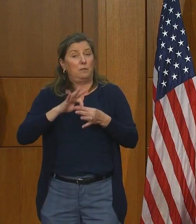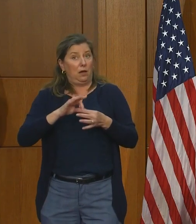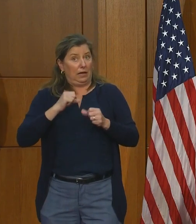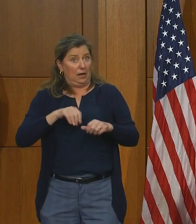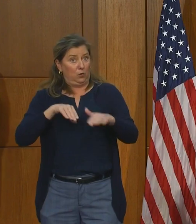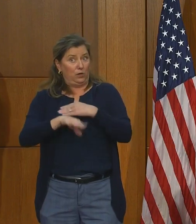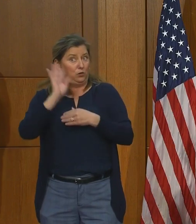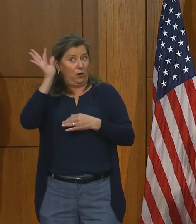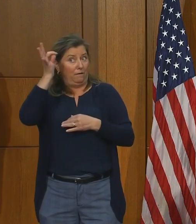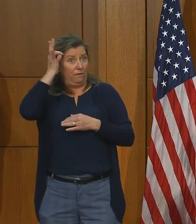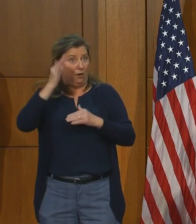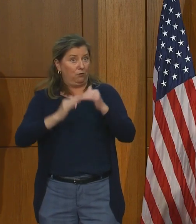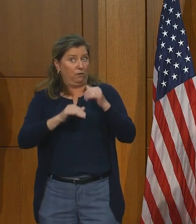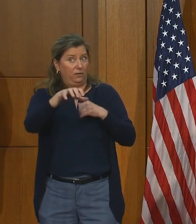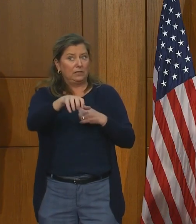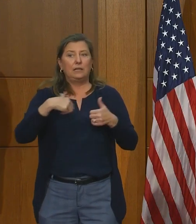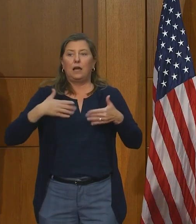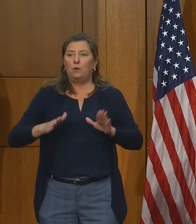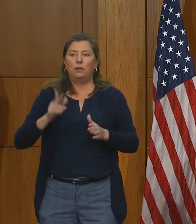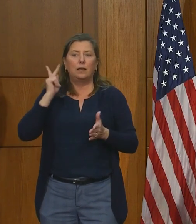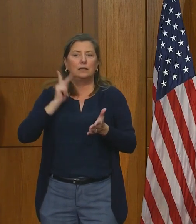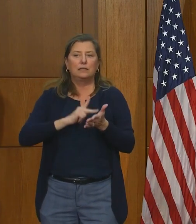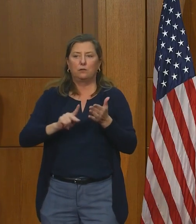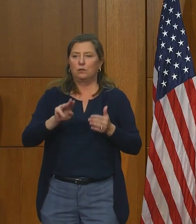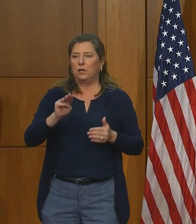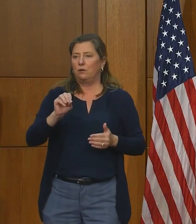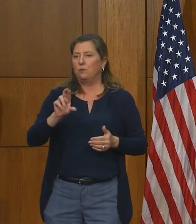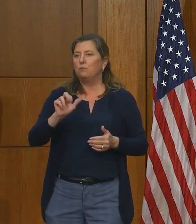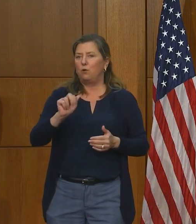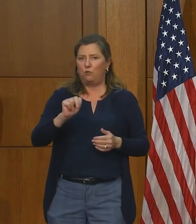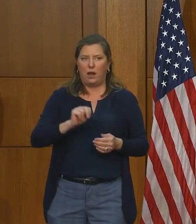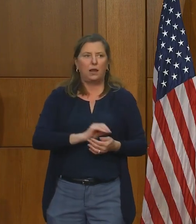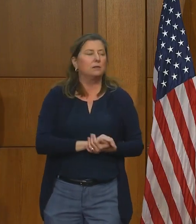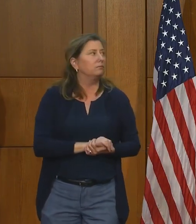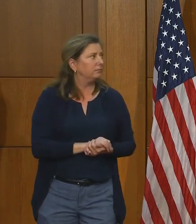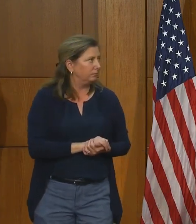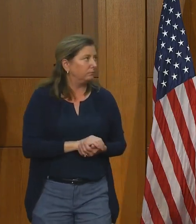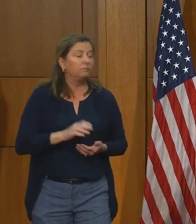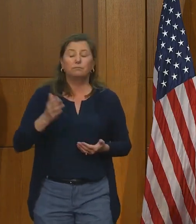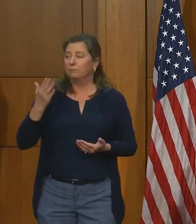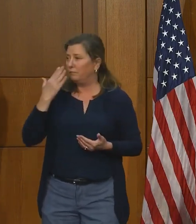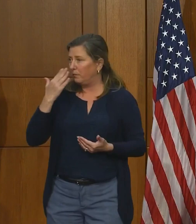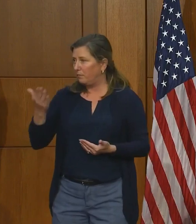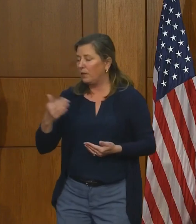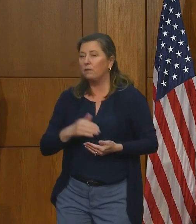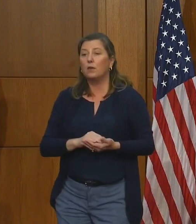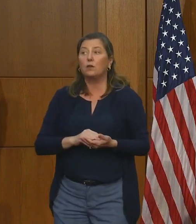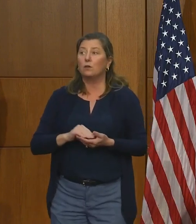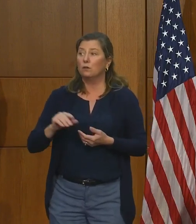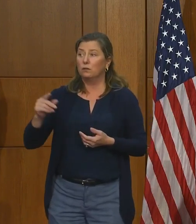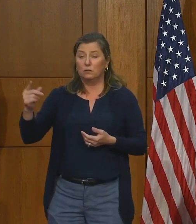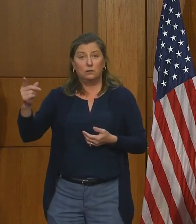IS THE STAY OF THE TO GO INTO A